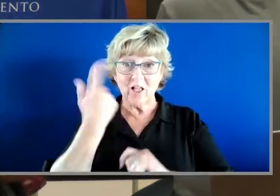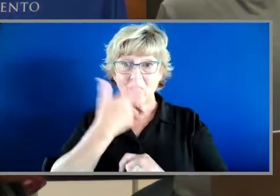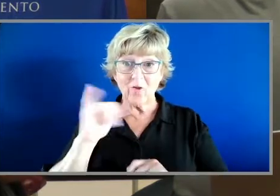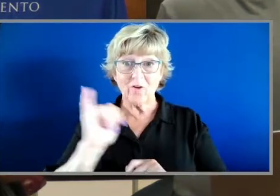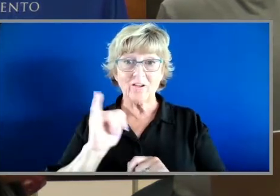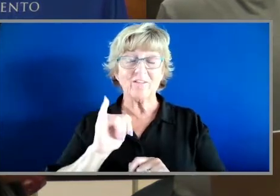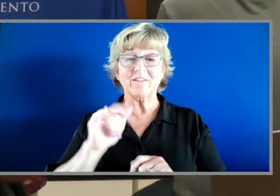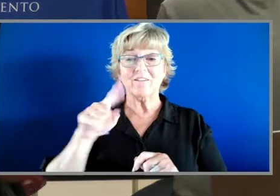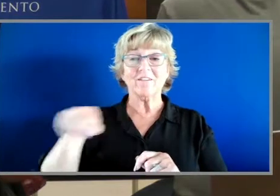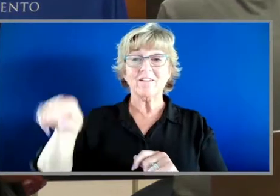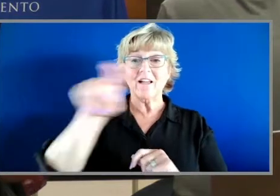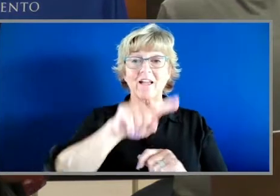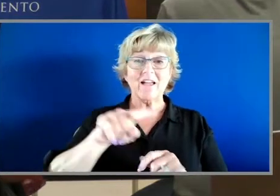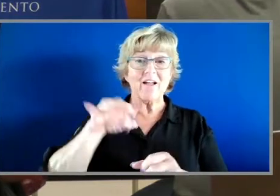Studio: The voters what the constituents have to say so, really appreciate everyone's participation.